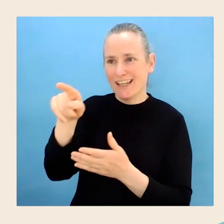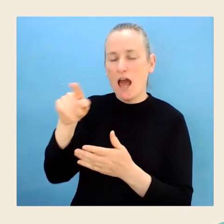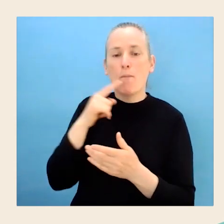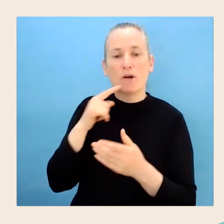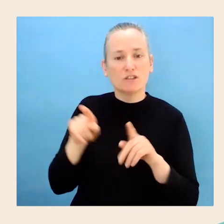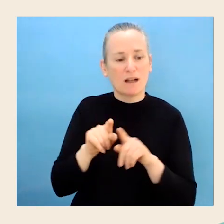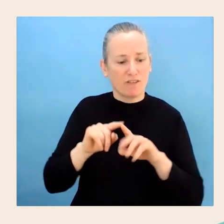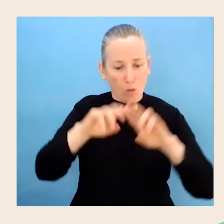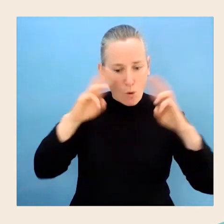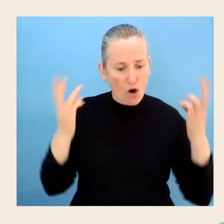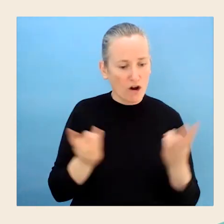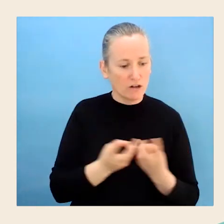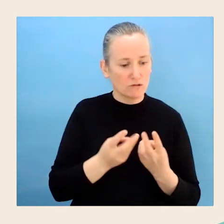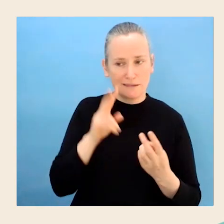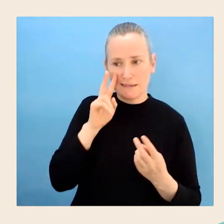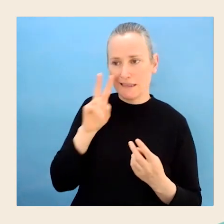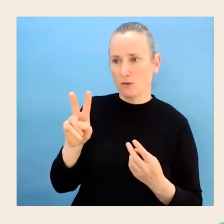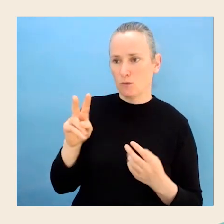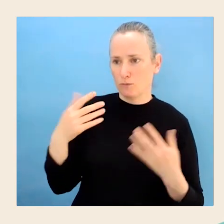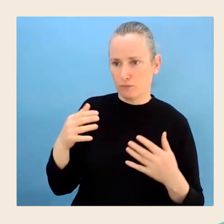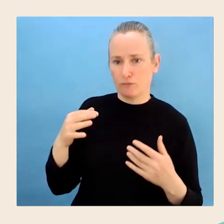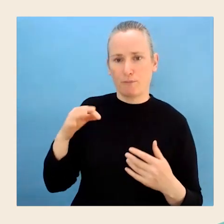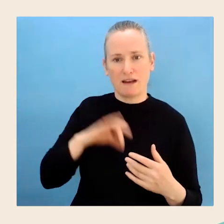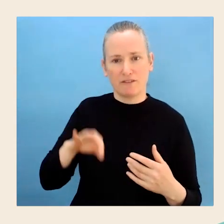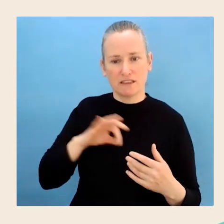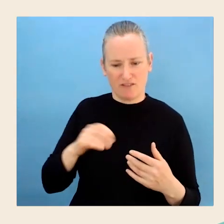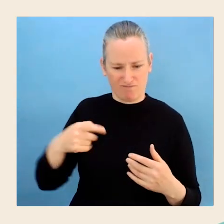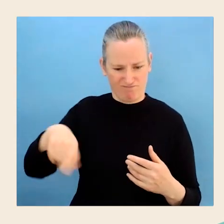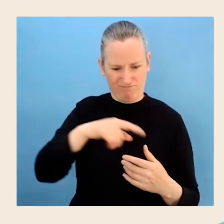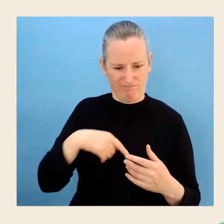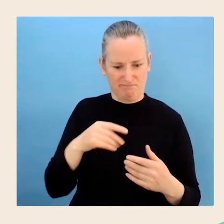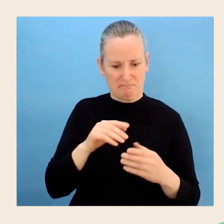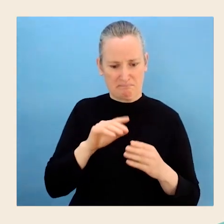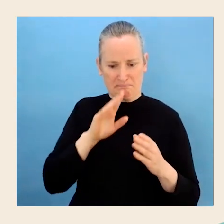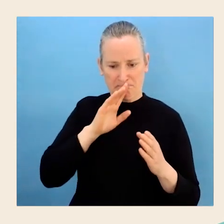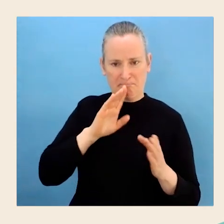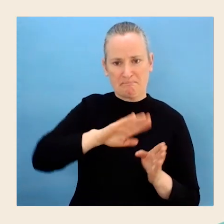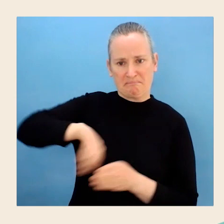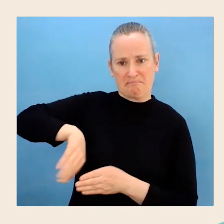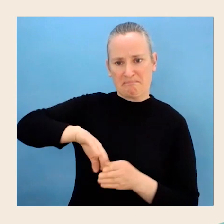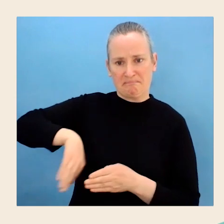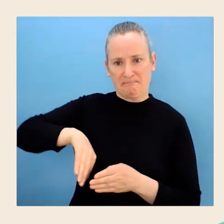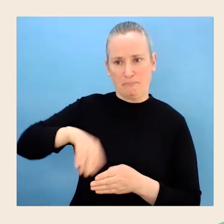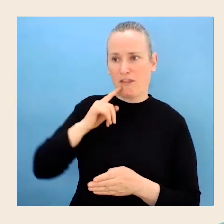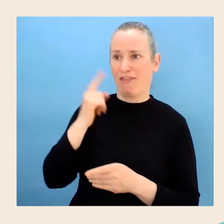to see the benefit that can come from traditionally marginalised voices being included in conversations.